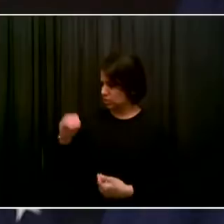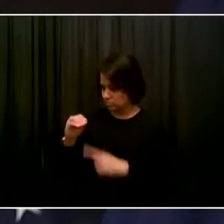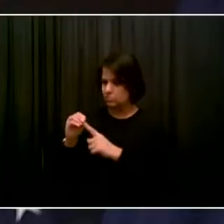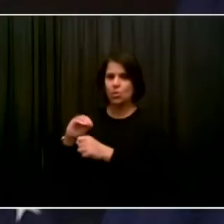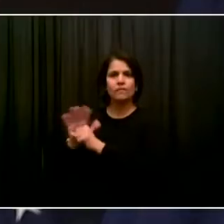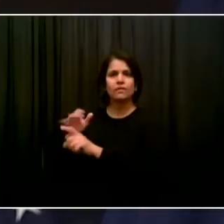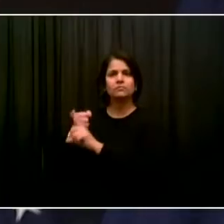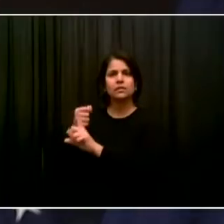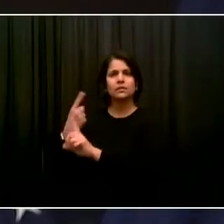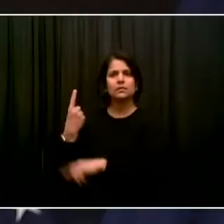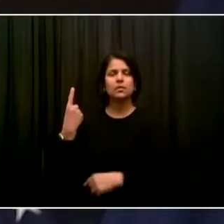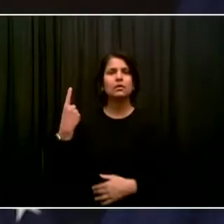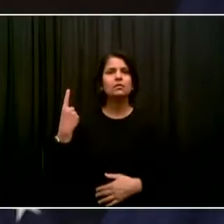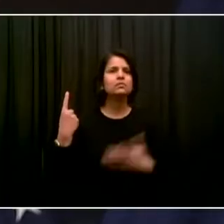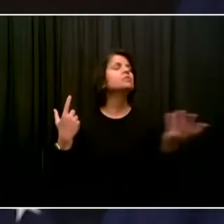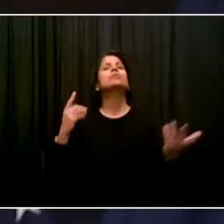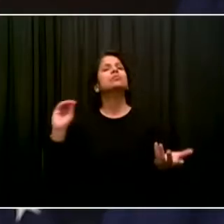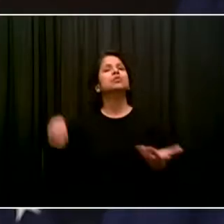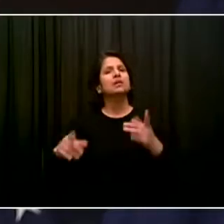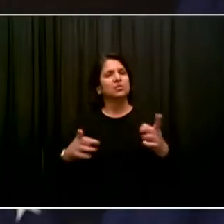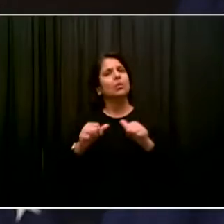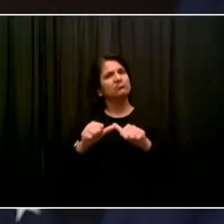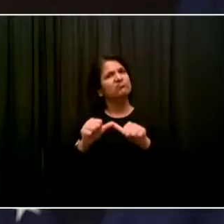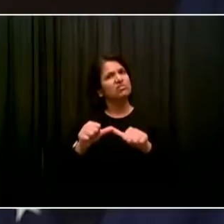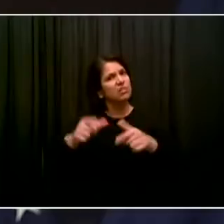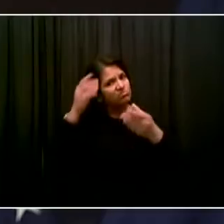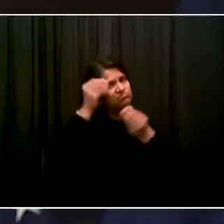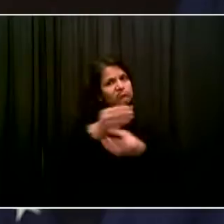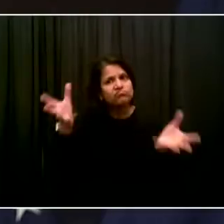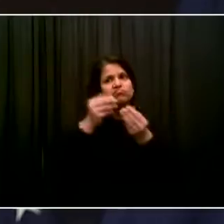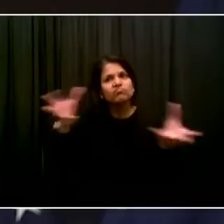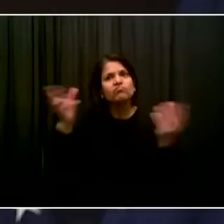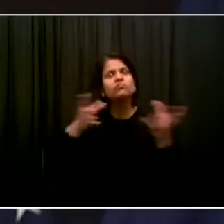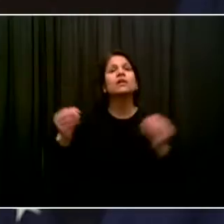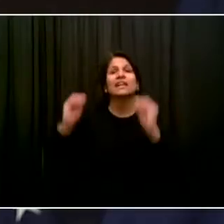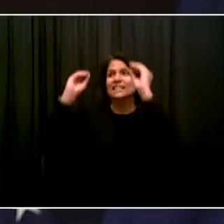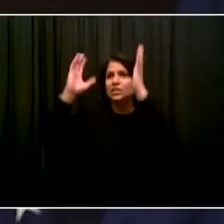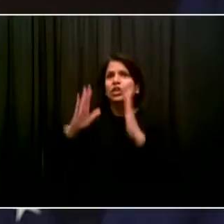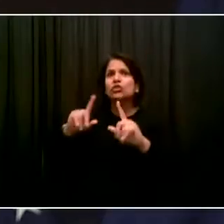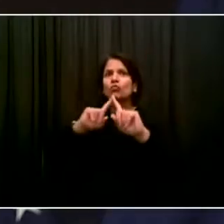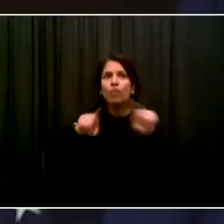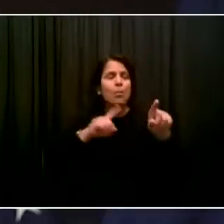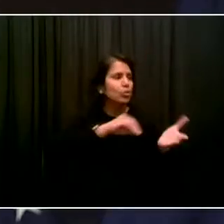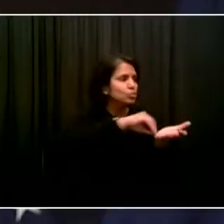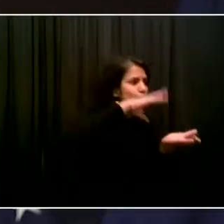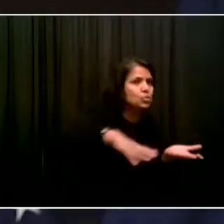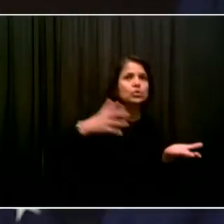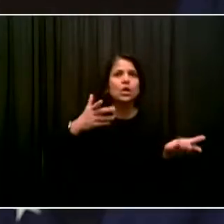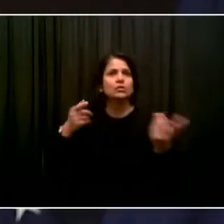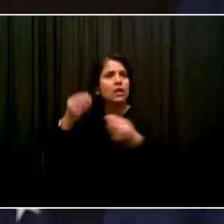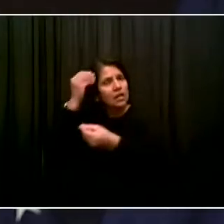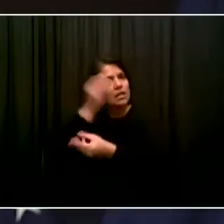ARE POSITIVE CASES. THOSE ARE INCREDIBLE NUMBERS AS COMPARED TOH TE GENEL RA